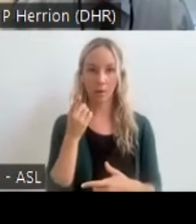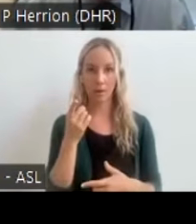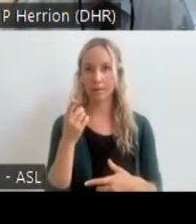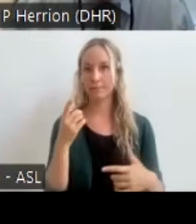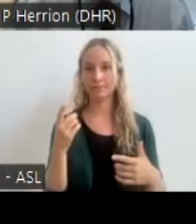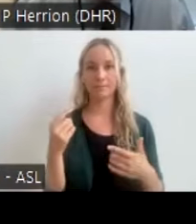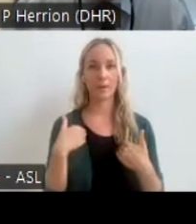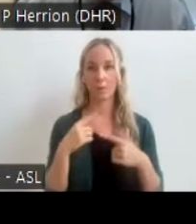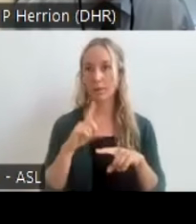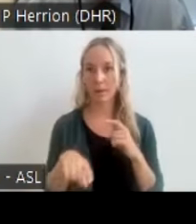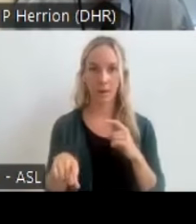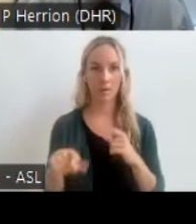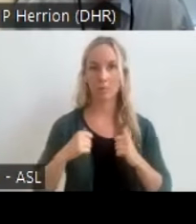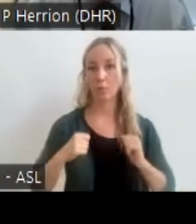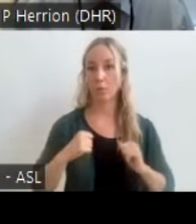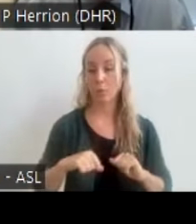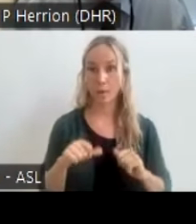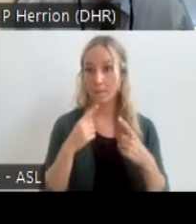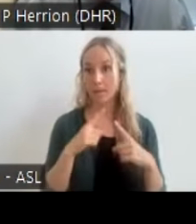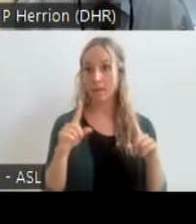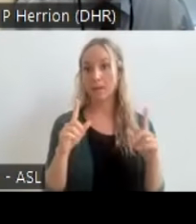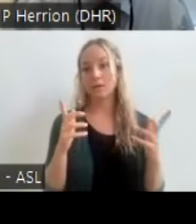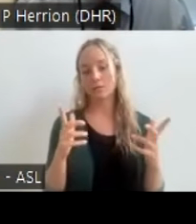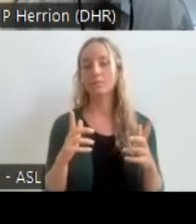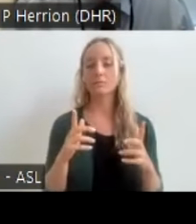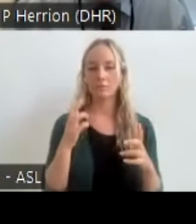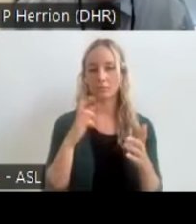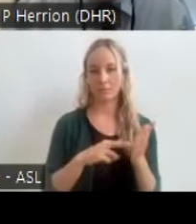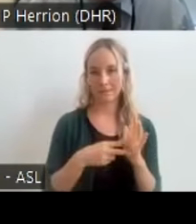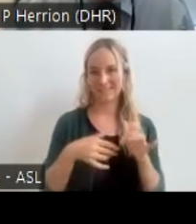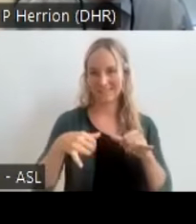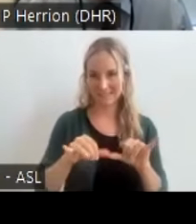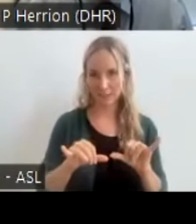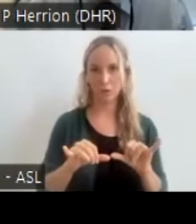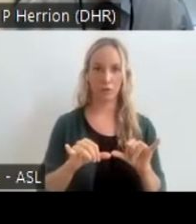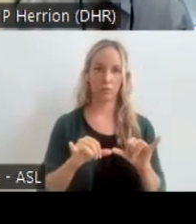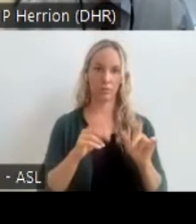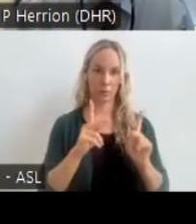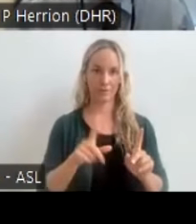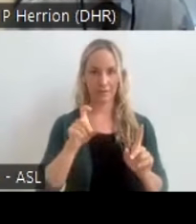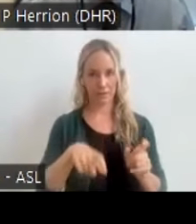and that's something our investigators will look through if that issue presents itself, And again, we covered